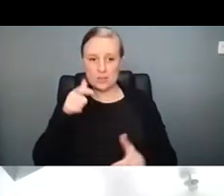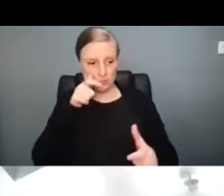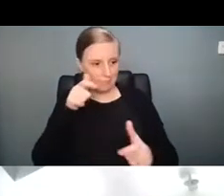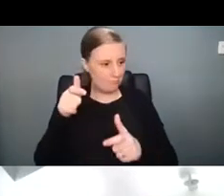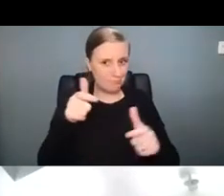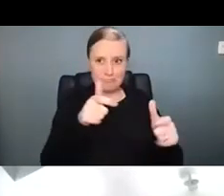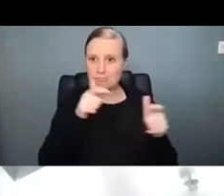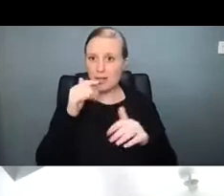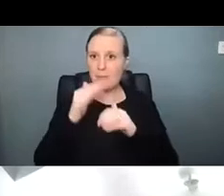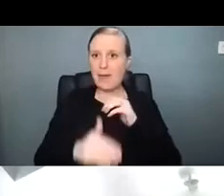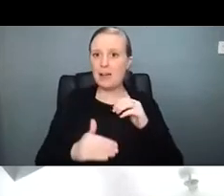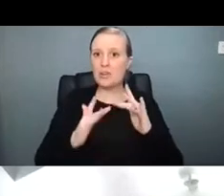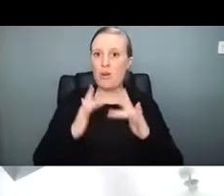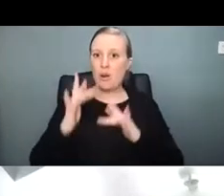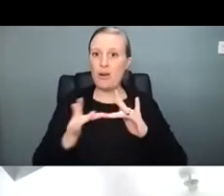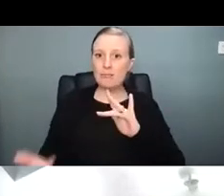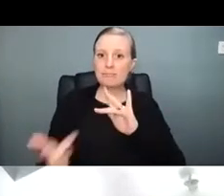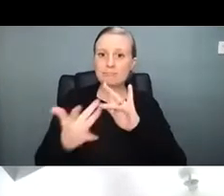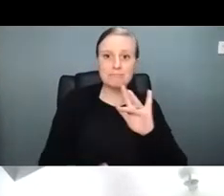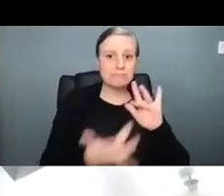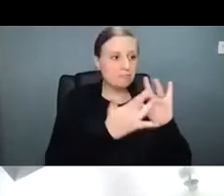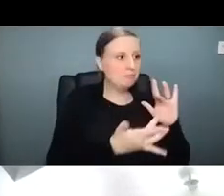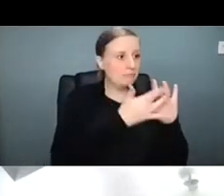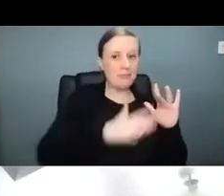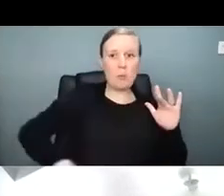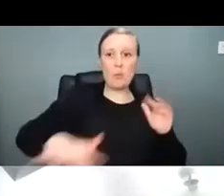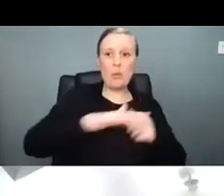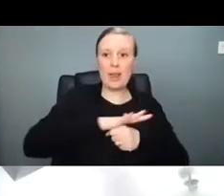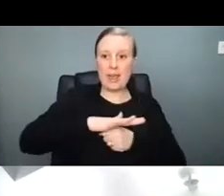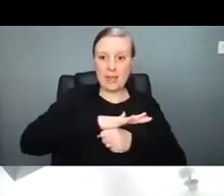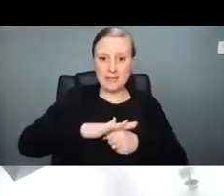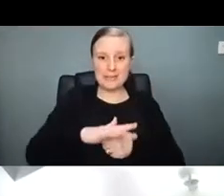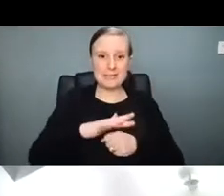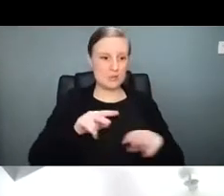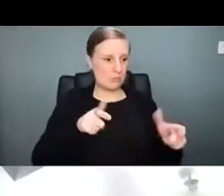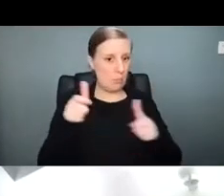what this year's Index has found as well as showcase the improved digital tool. We hope